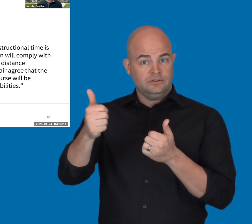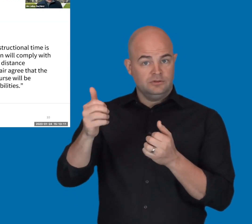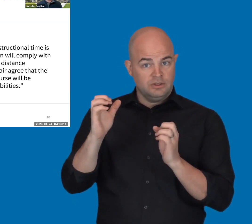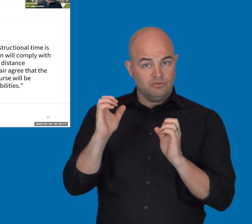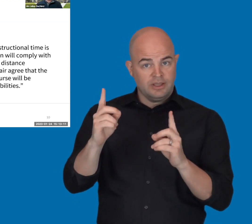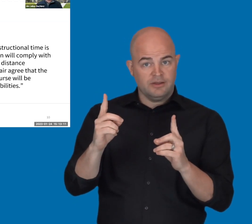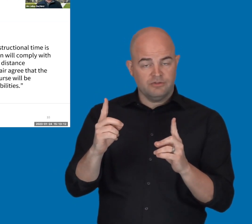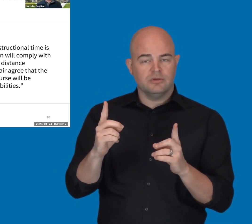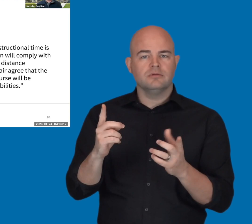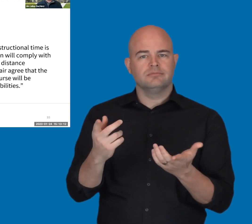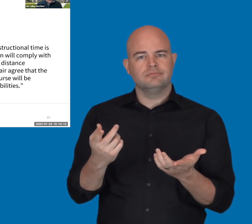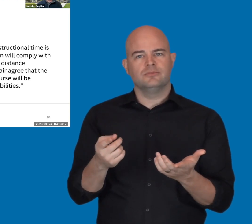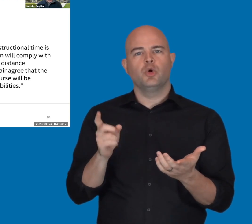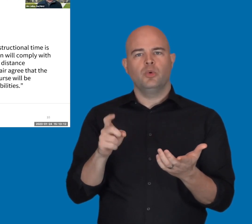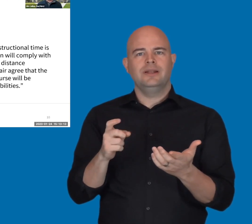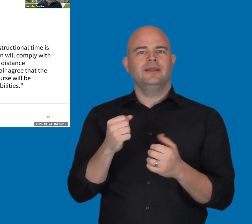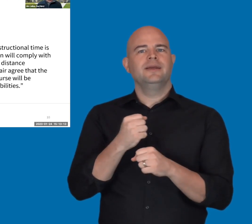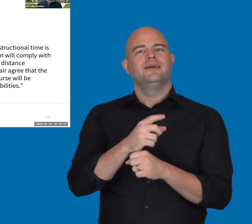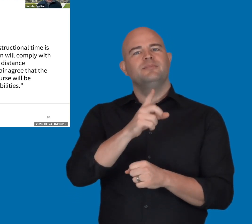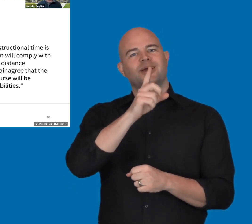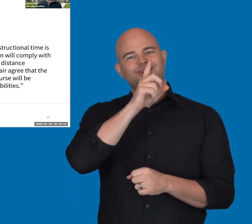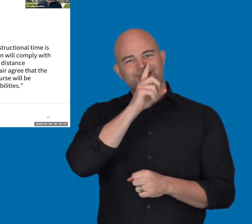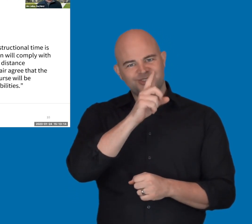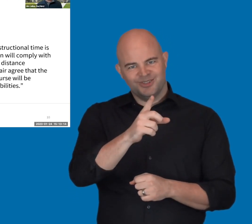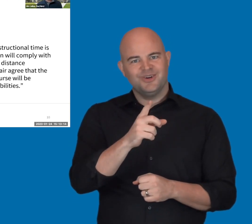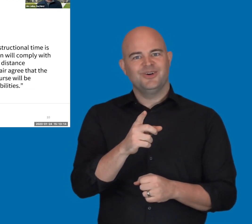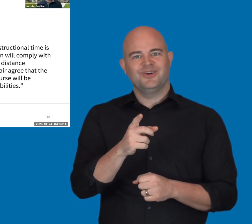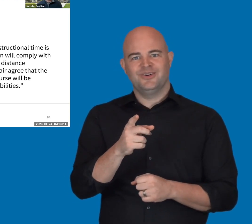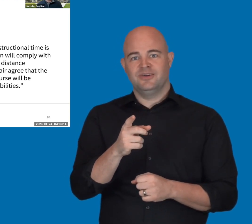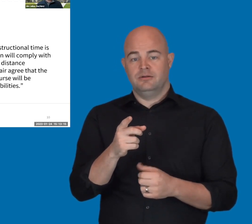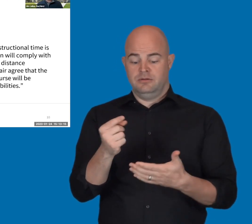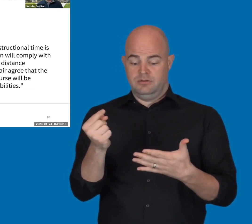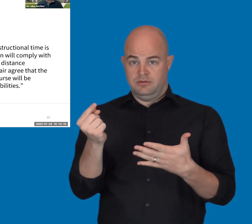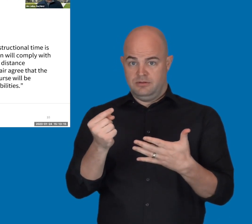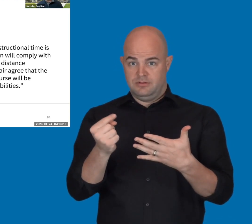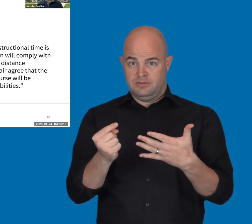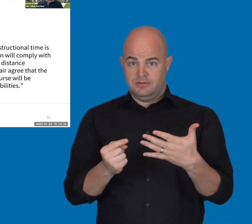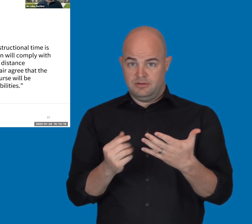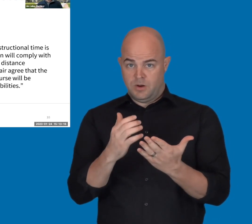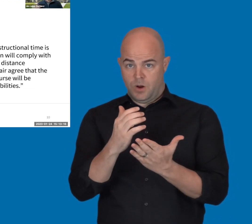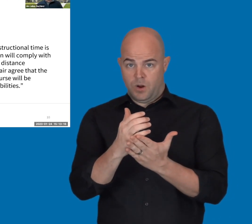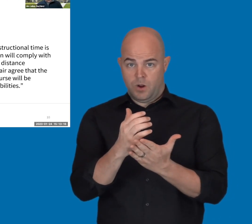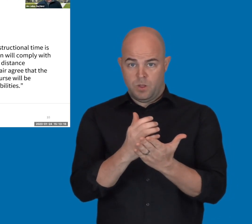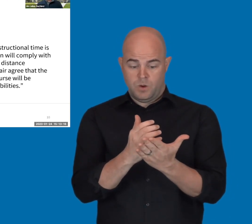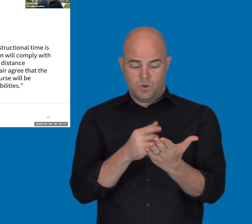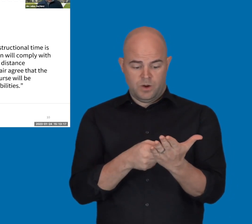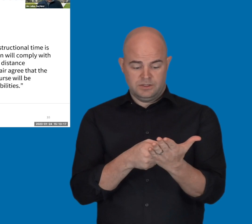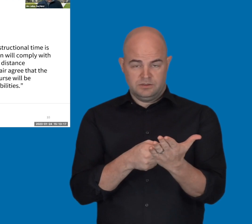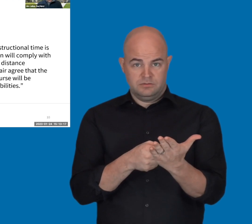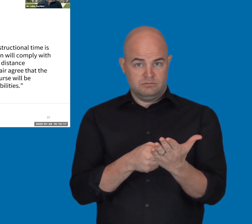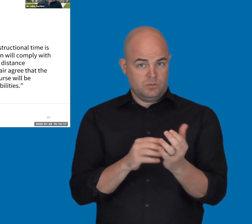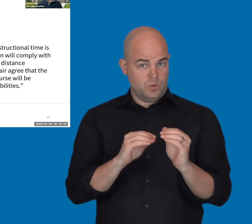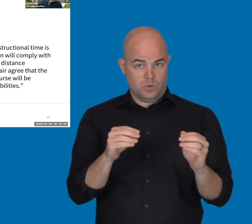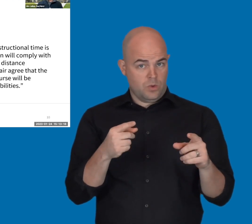at what your local colleges administrative procedure, maybe board policy, but probably administrative procedure